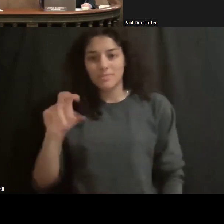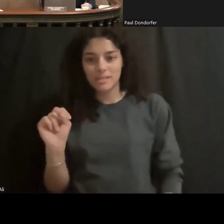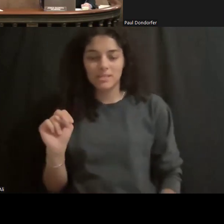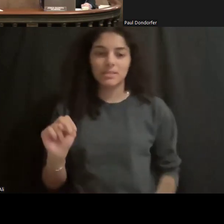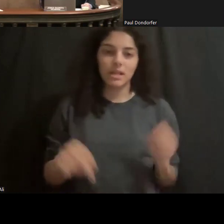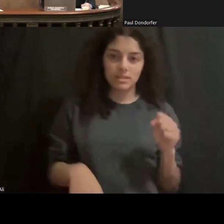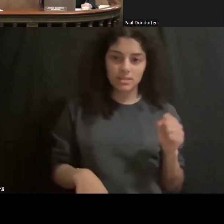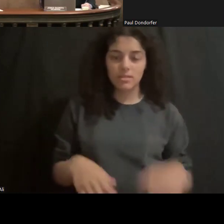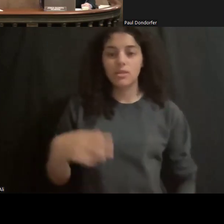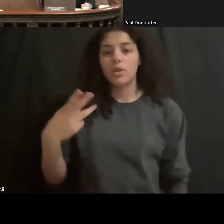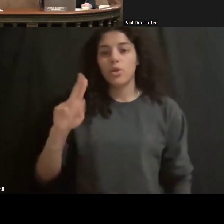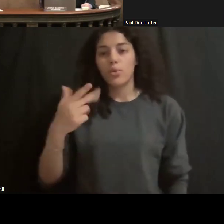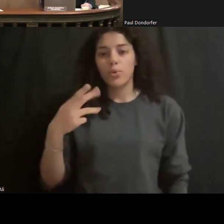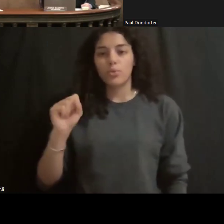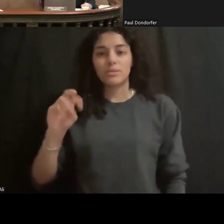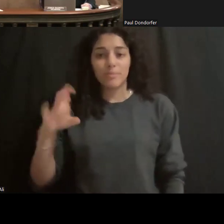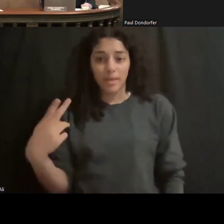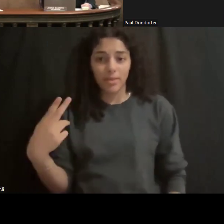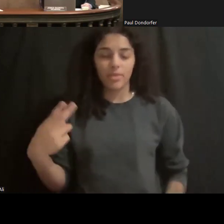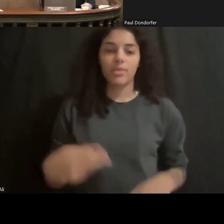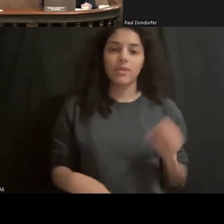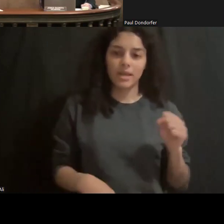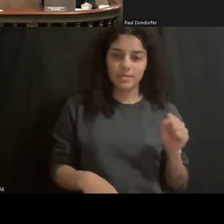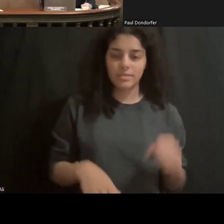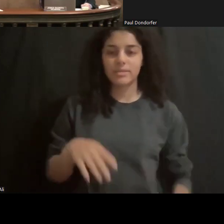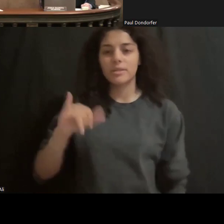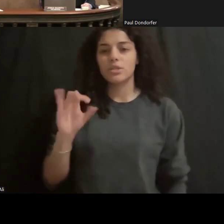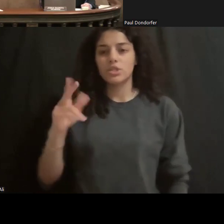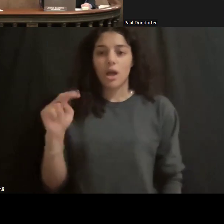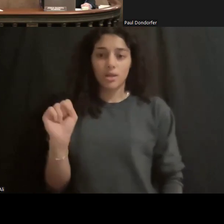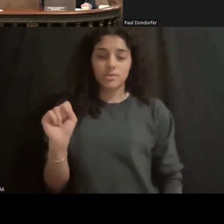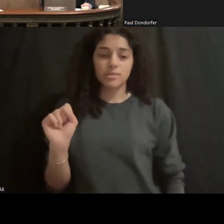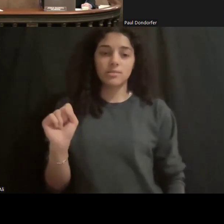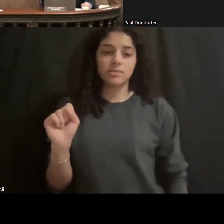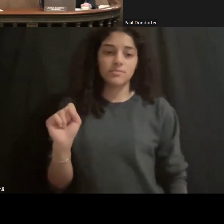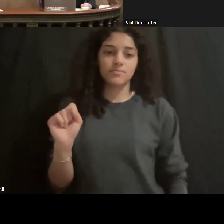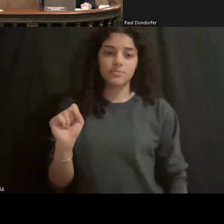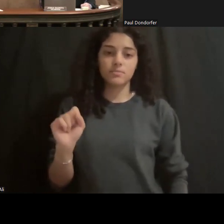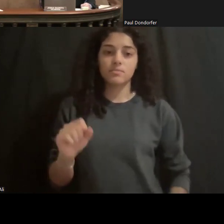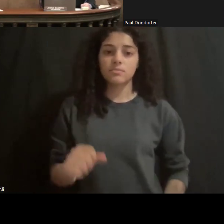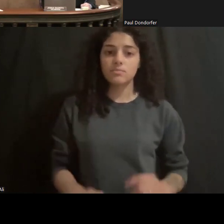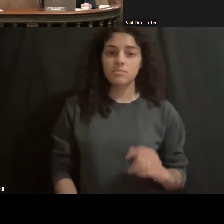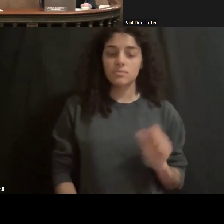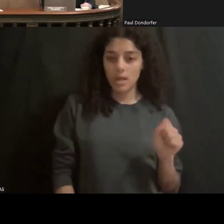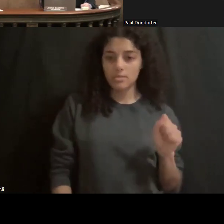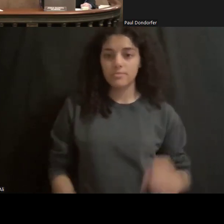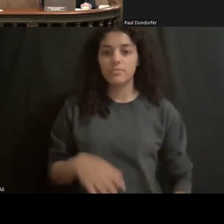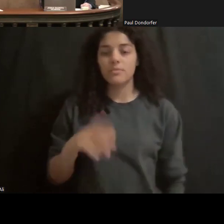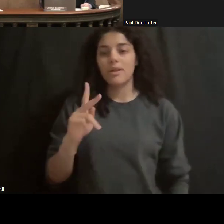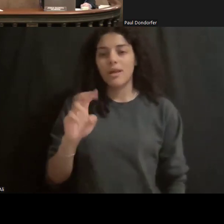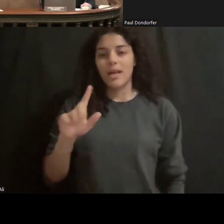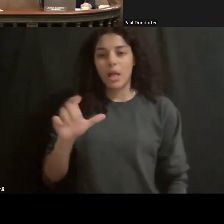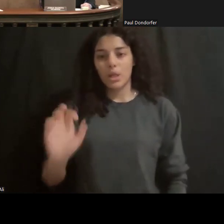votes yes Miss Hugh Smith Miss Hugh Smith vote yes Mr John's Mr John's votes yes Mr Keller Mr